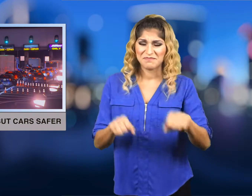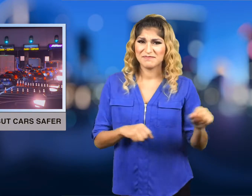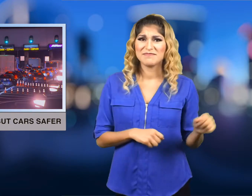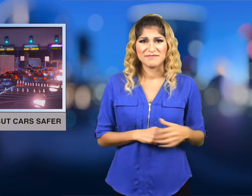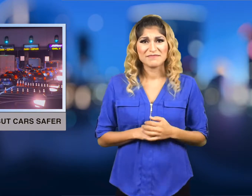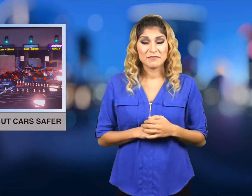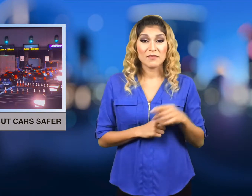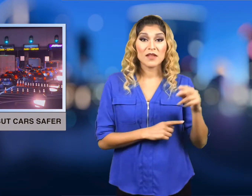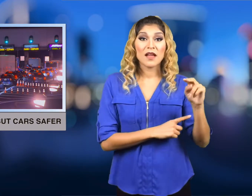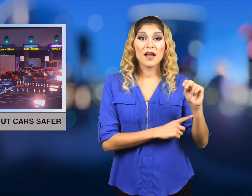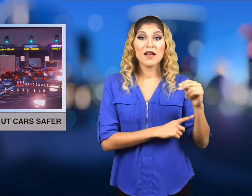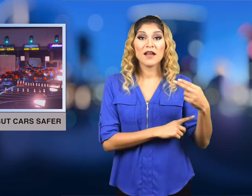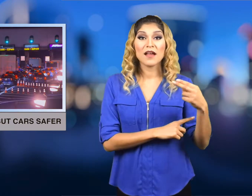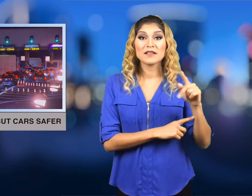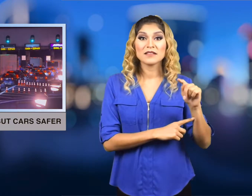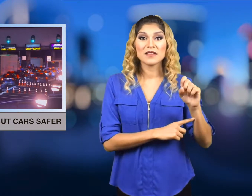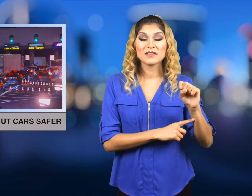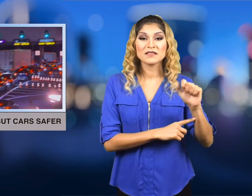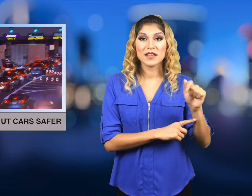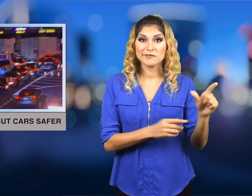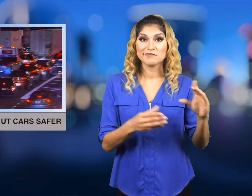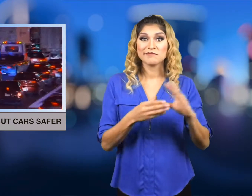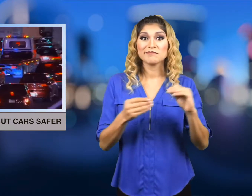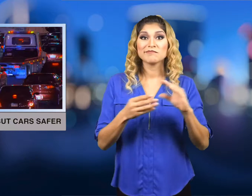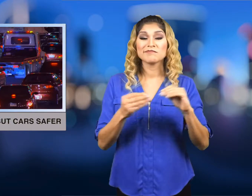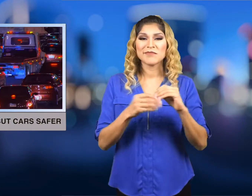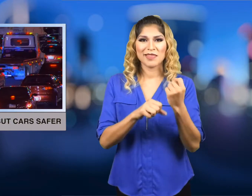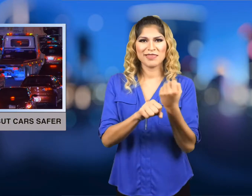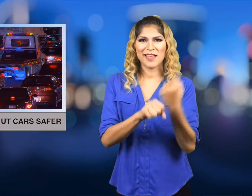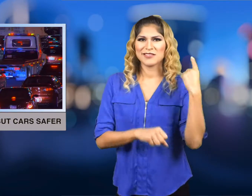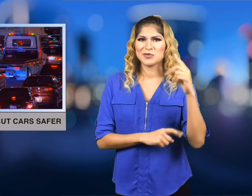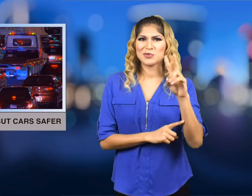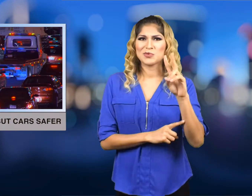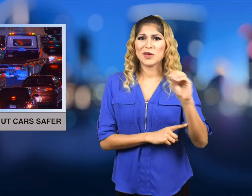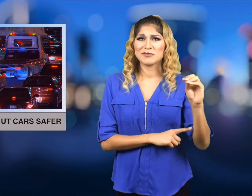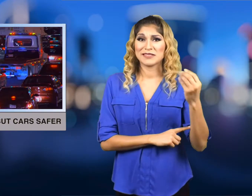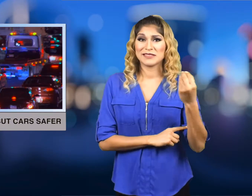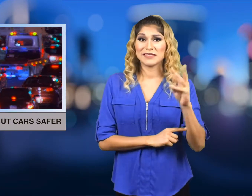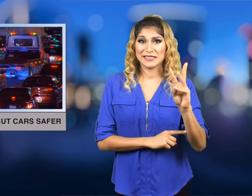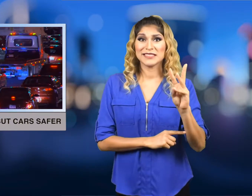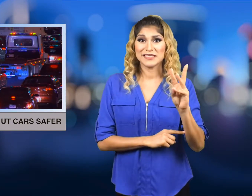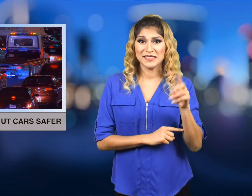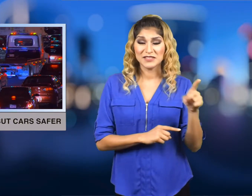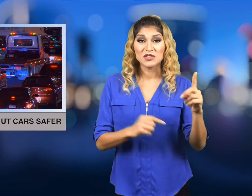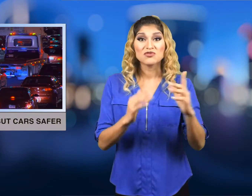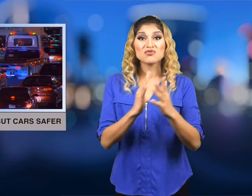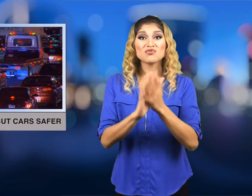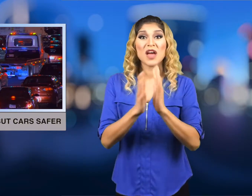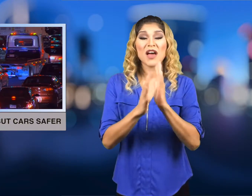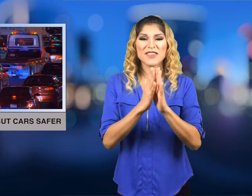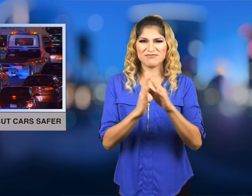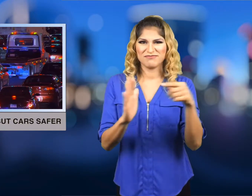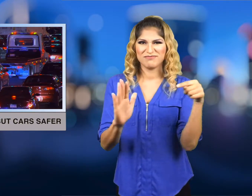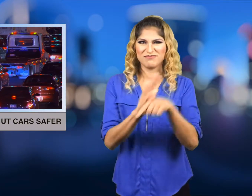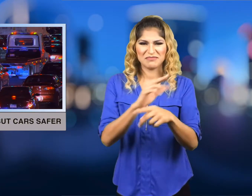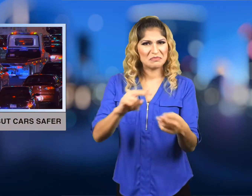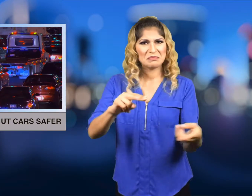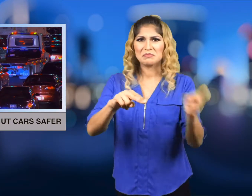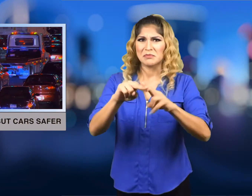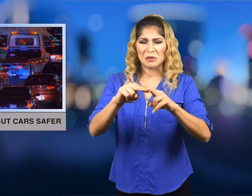2016 the number of traffic fatalities rose nearly 6%.